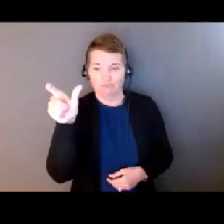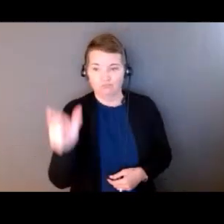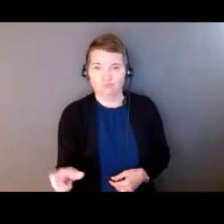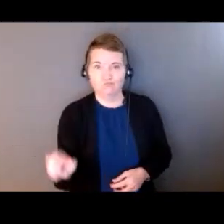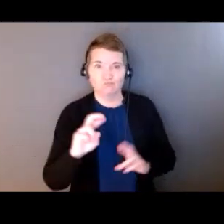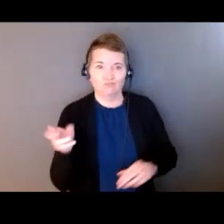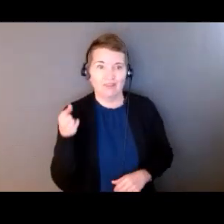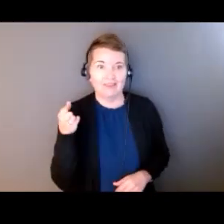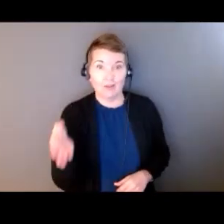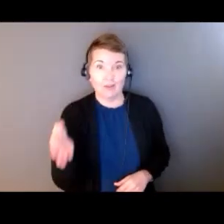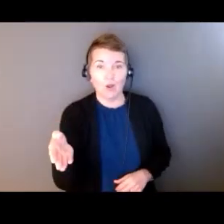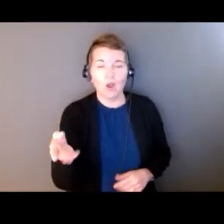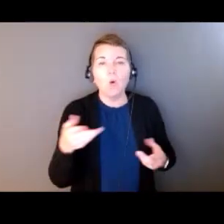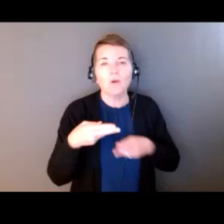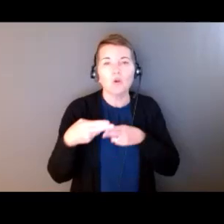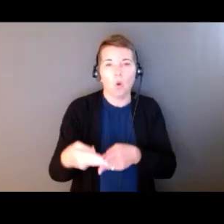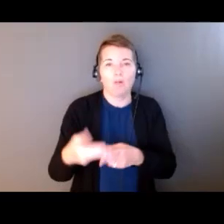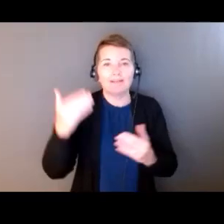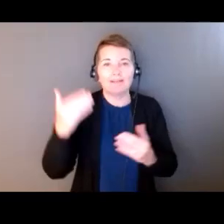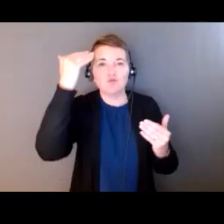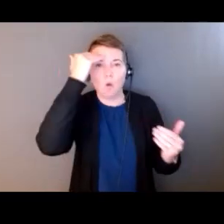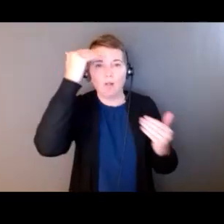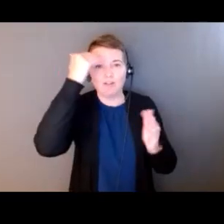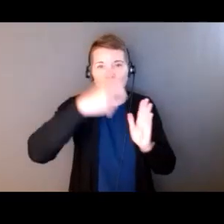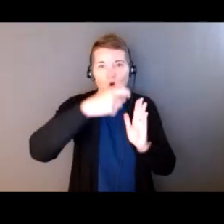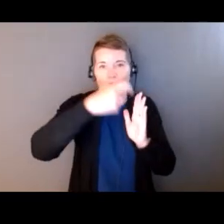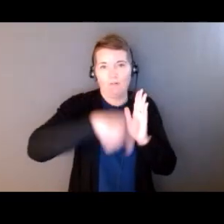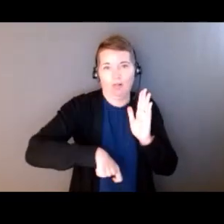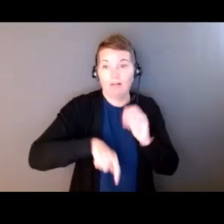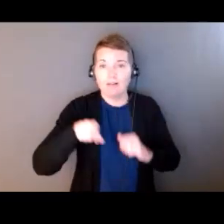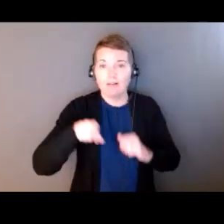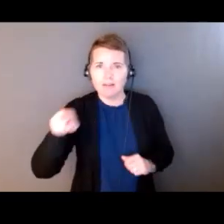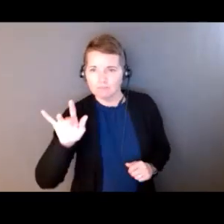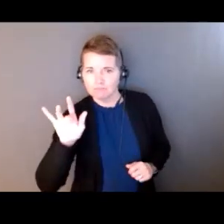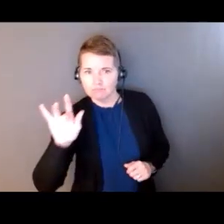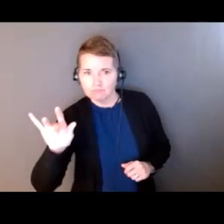So, this is a helpful section that has some key information on eligible expenses,